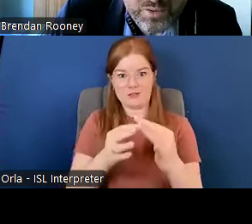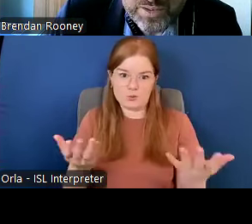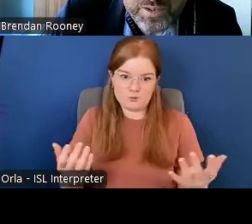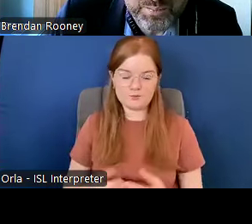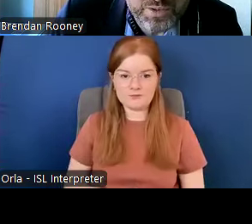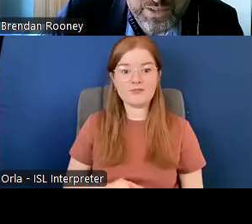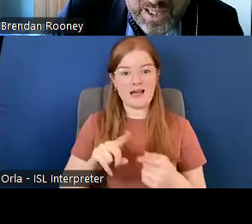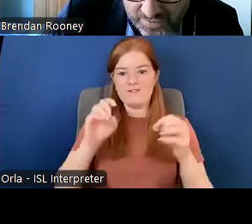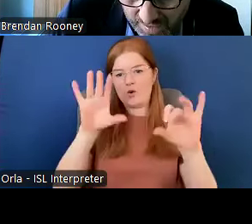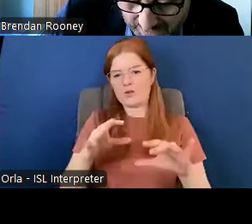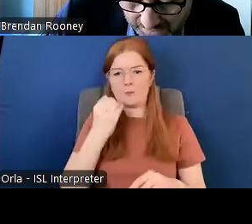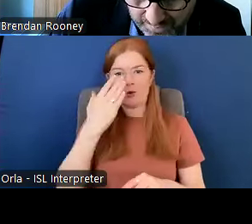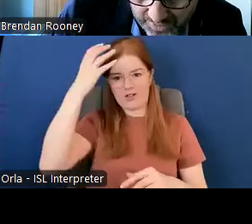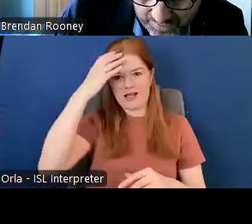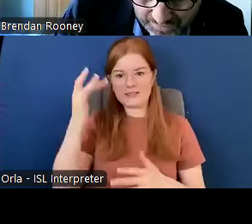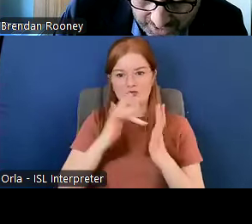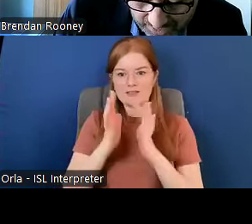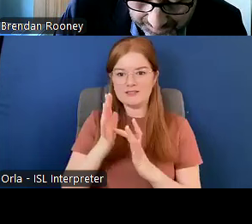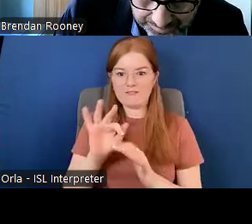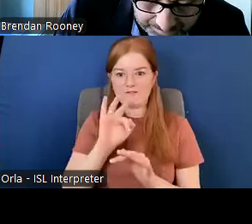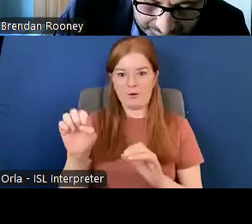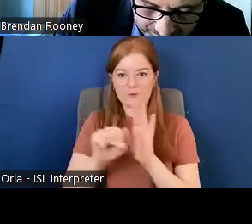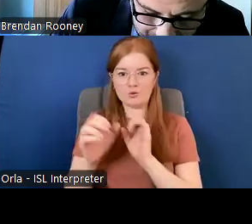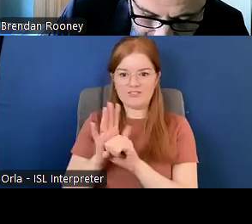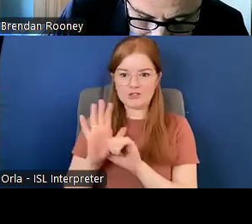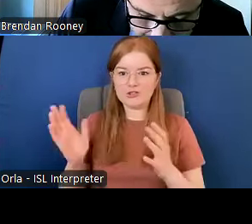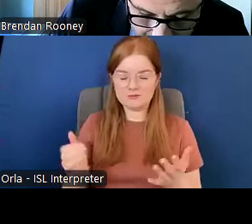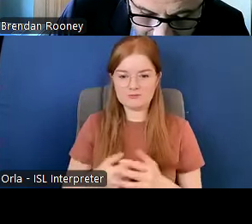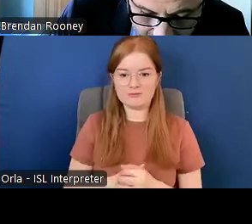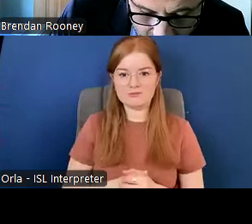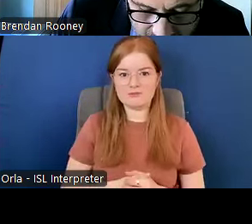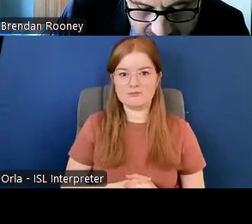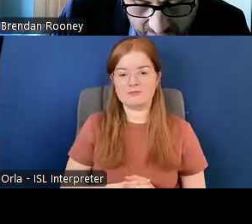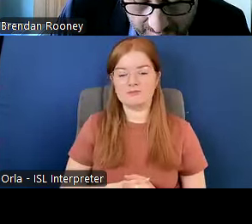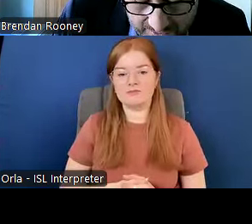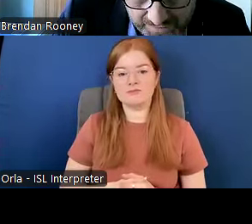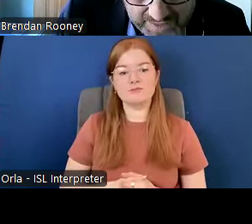also this beautiful head of Christ from the crucifixion. Hone described surface